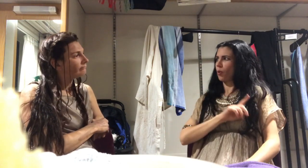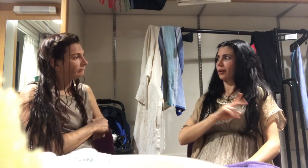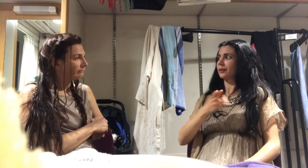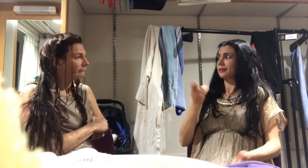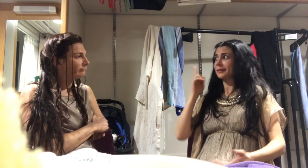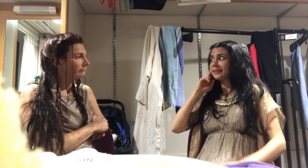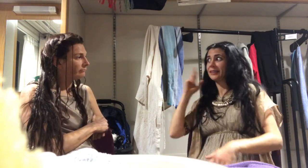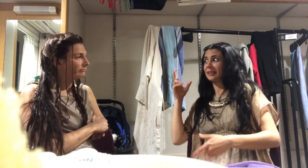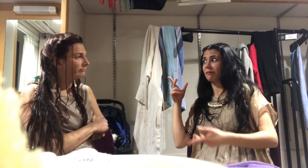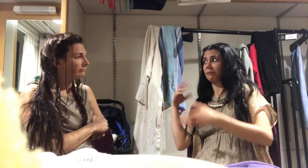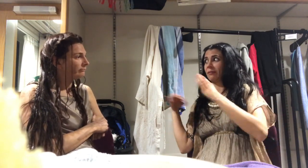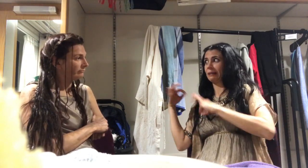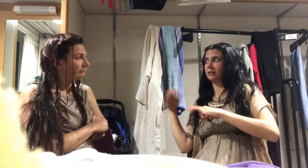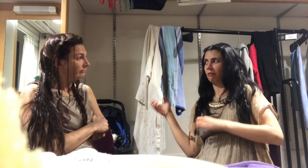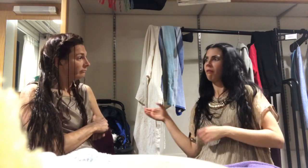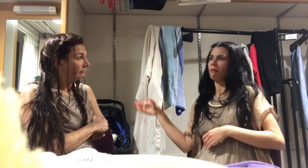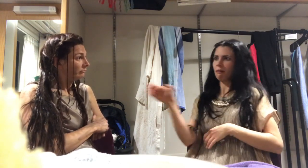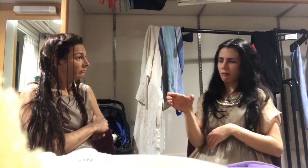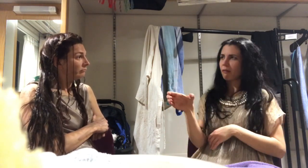because he cast a Deaf actor